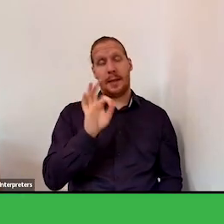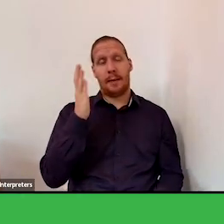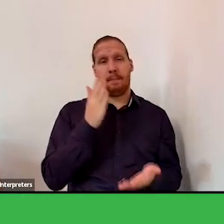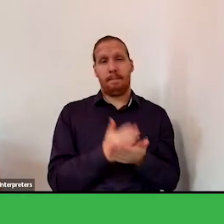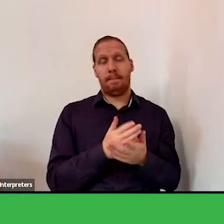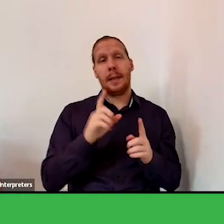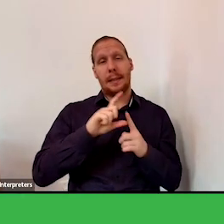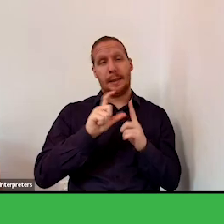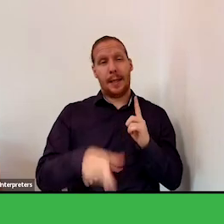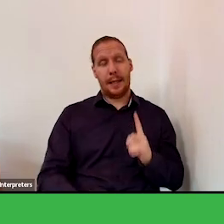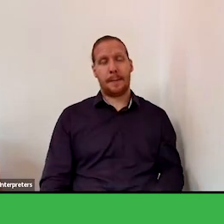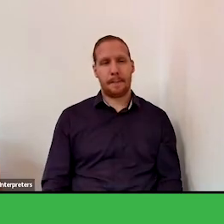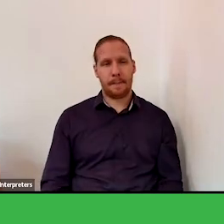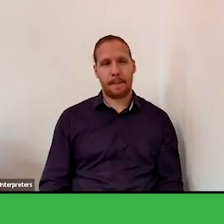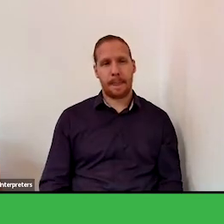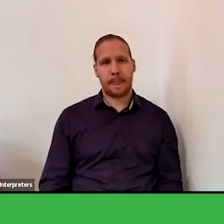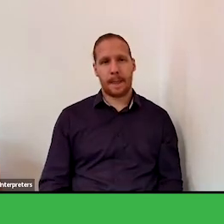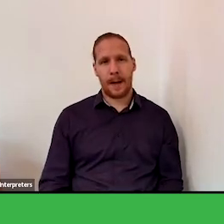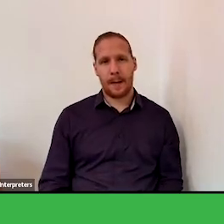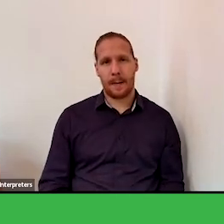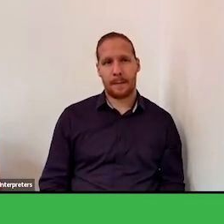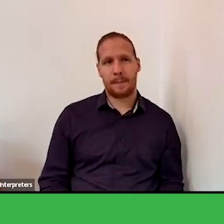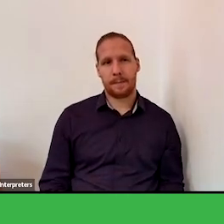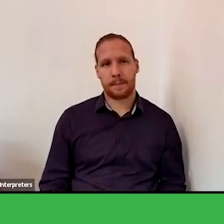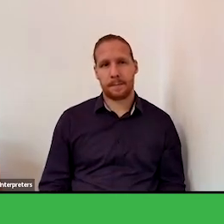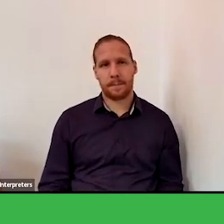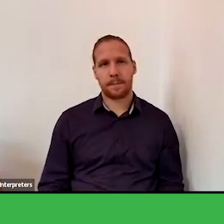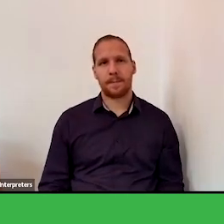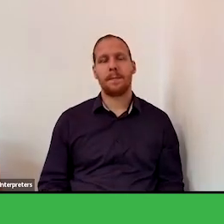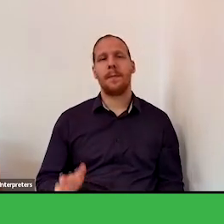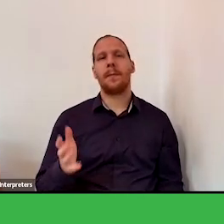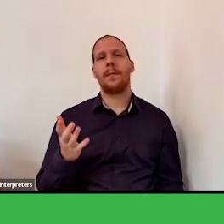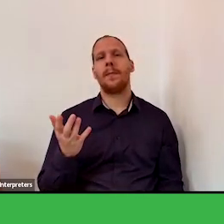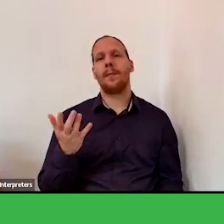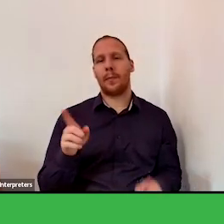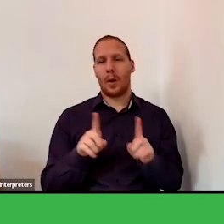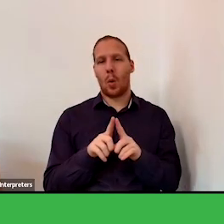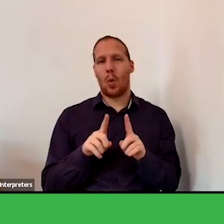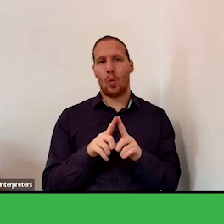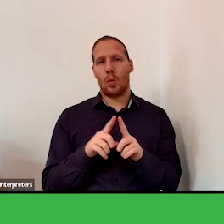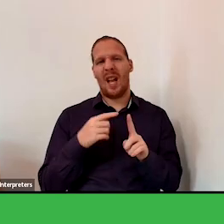Okay, and as we are laying the foundation here, I thought I would share a quick note about the tools and measurements that we used.